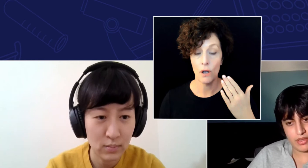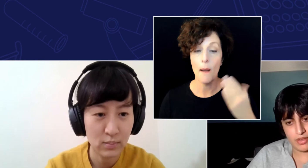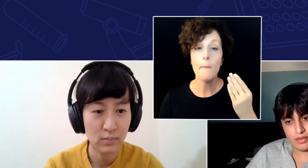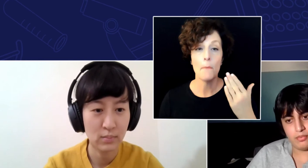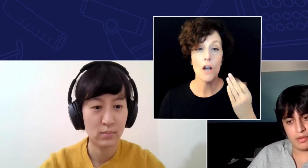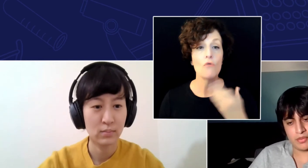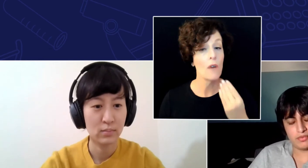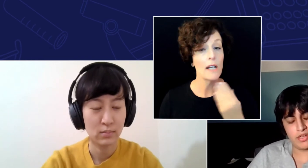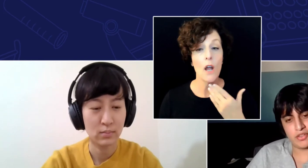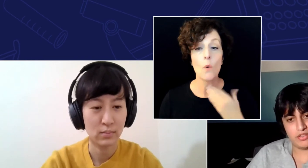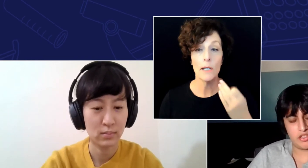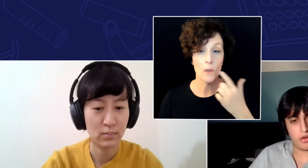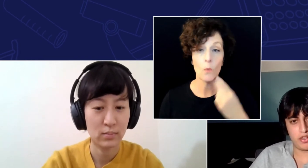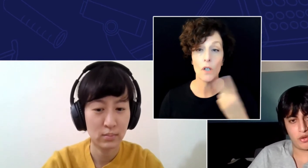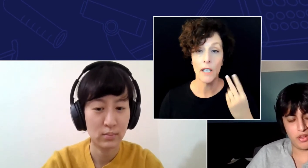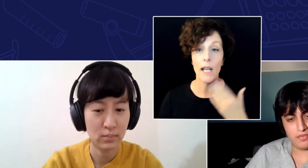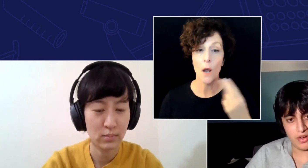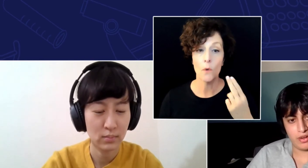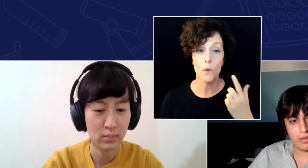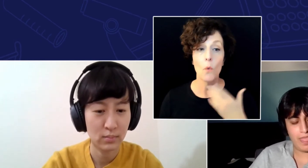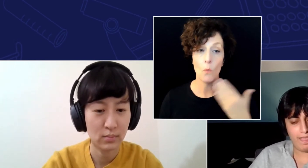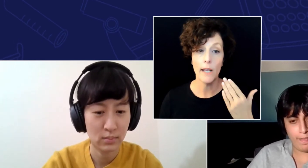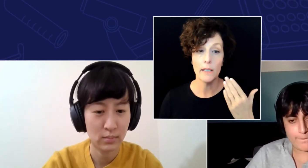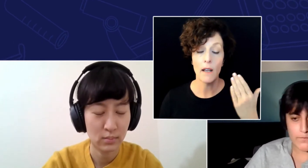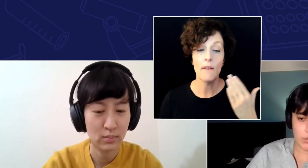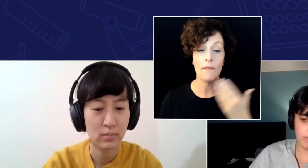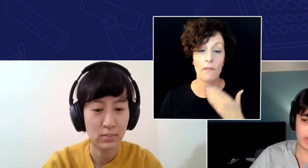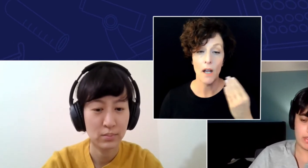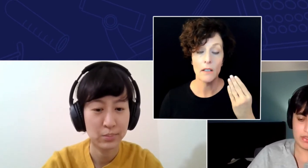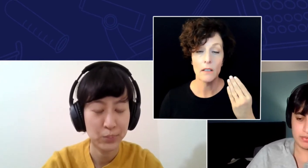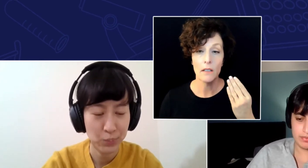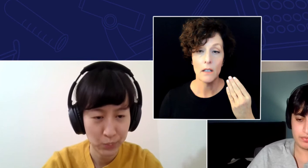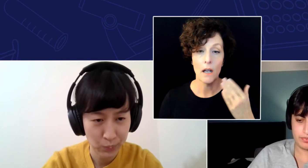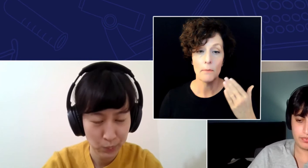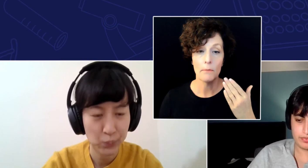But right now, it's working out quite fine.